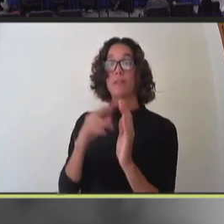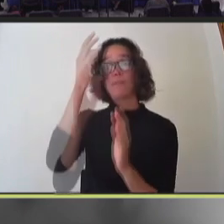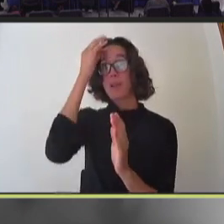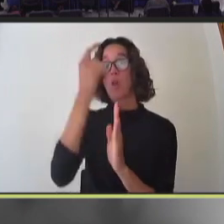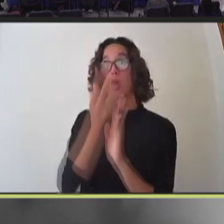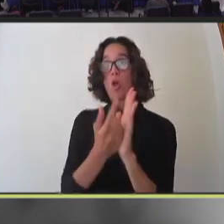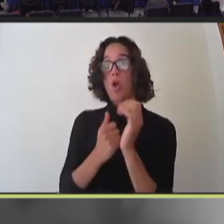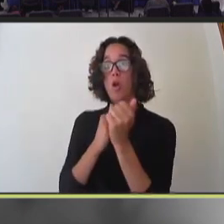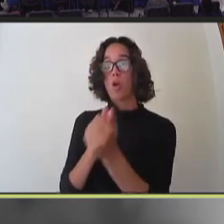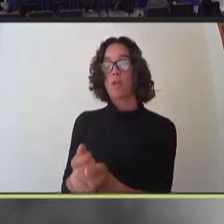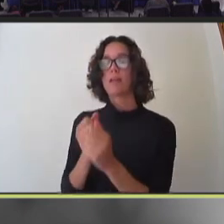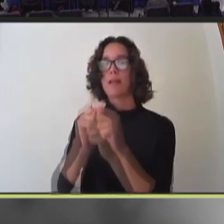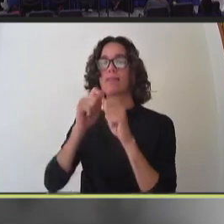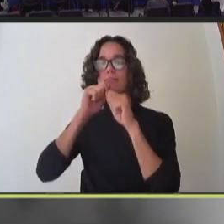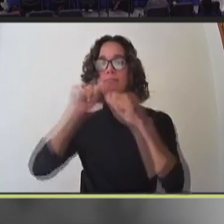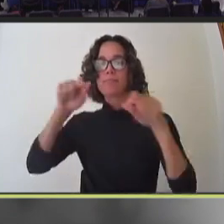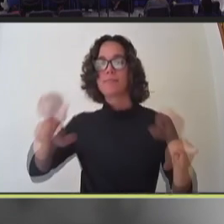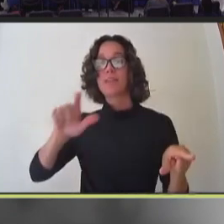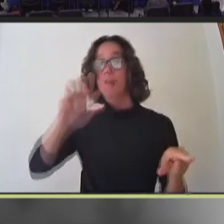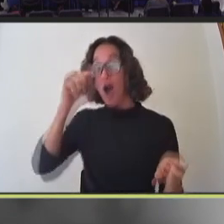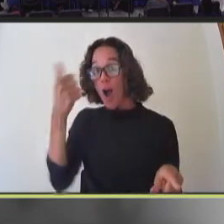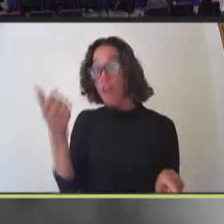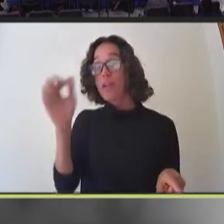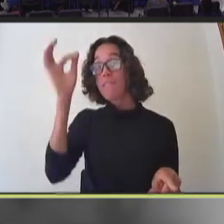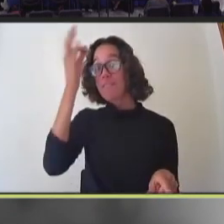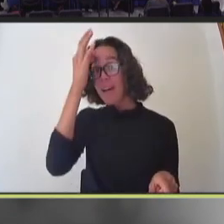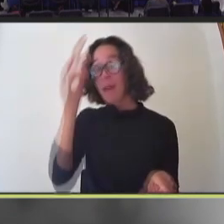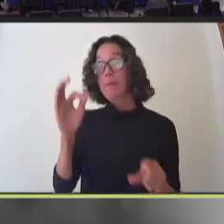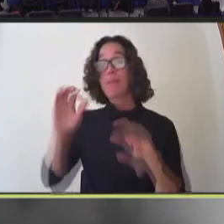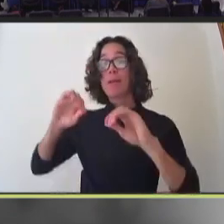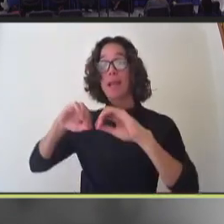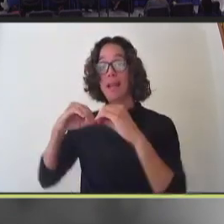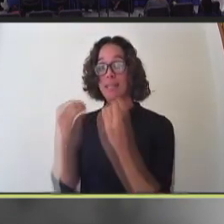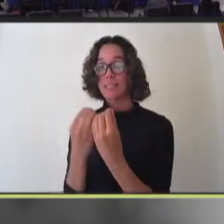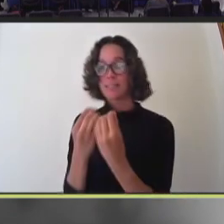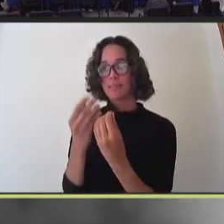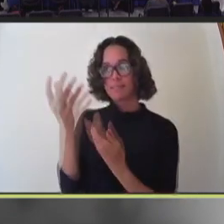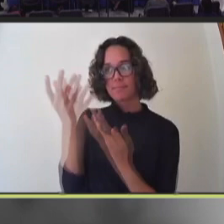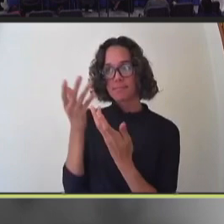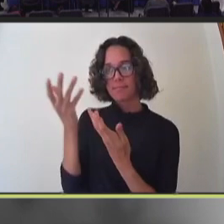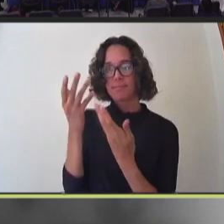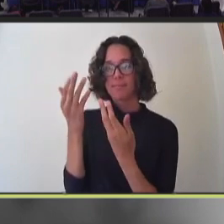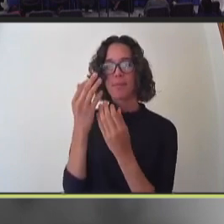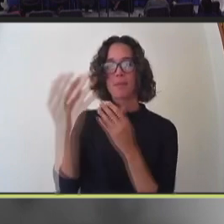other federal entities. And so, it allows us an opportunity to not have that requirement to